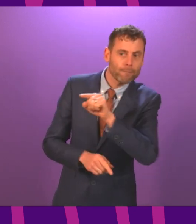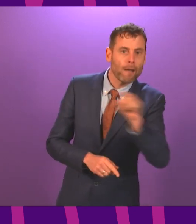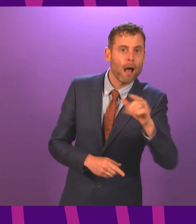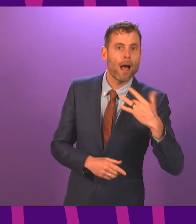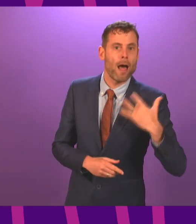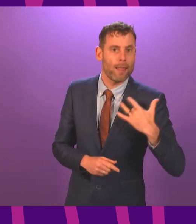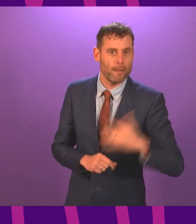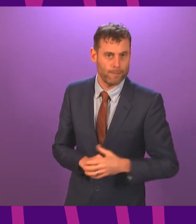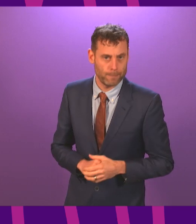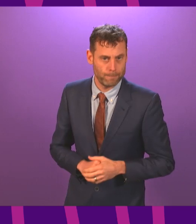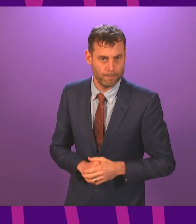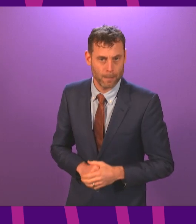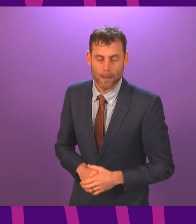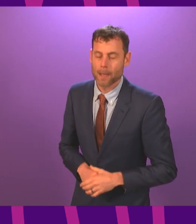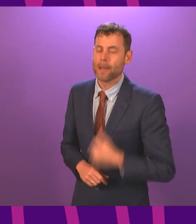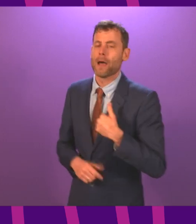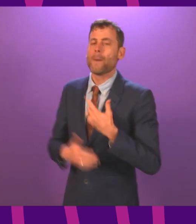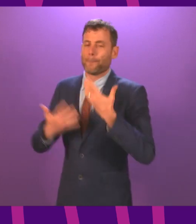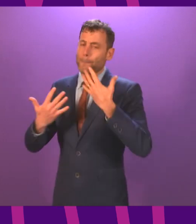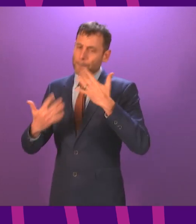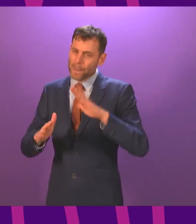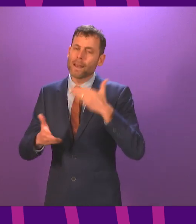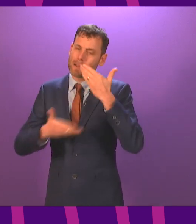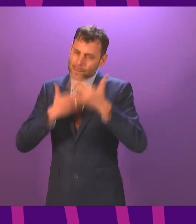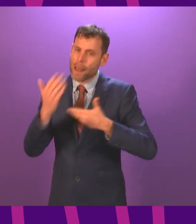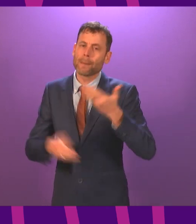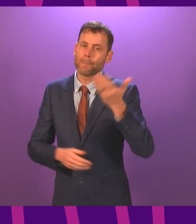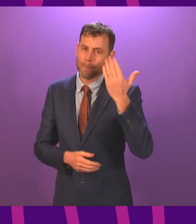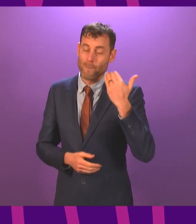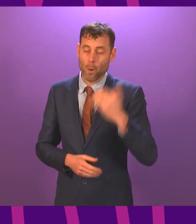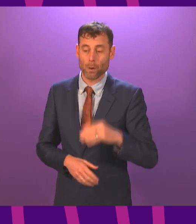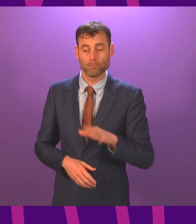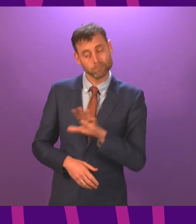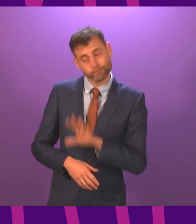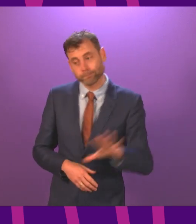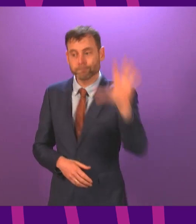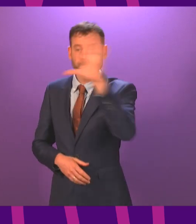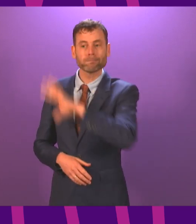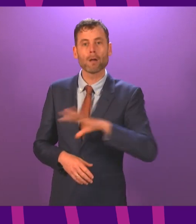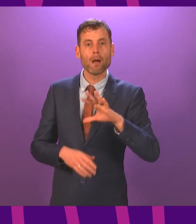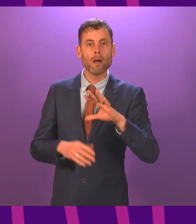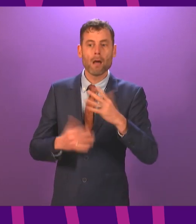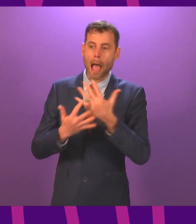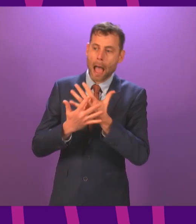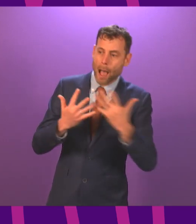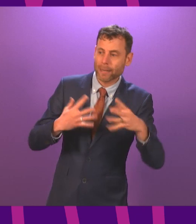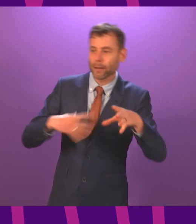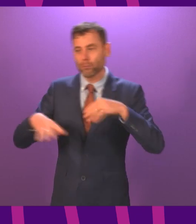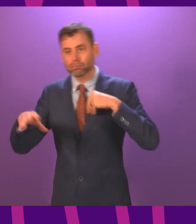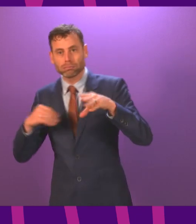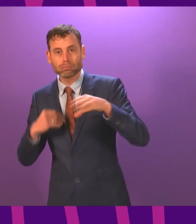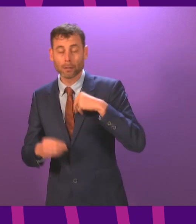That said—and I have made this point previously—the level of the virus overall, particularly in